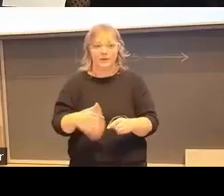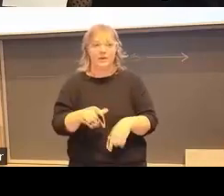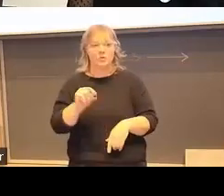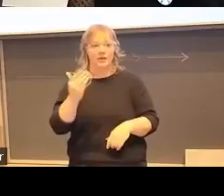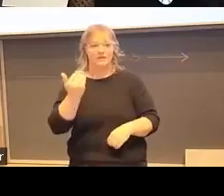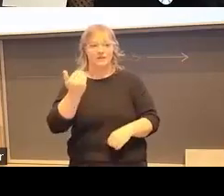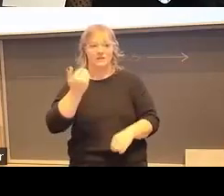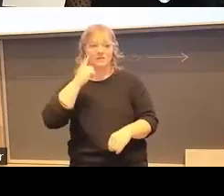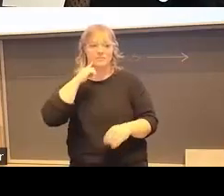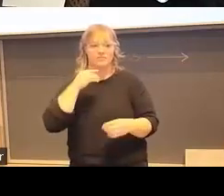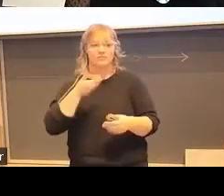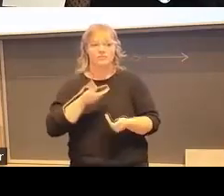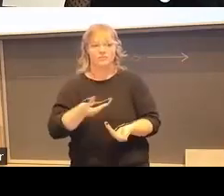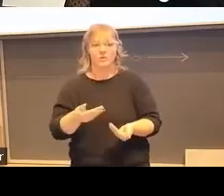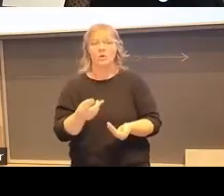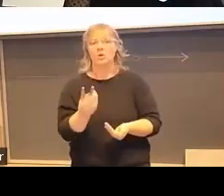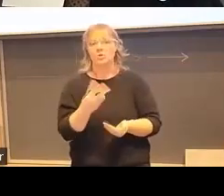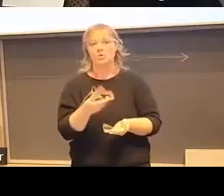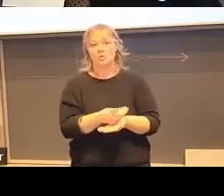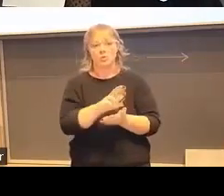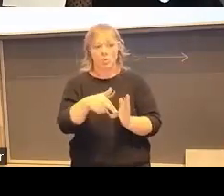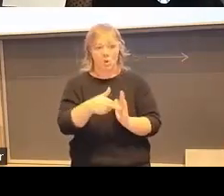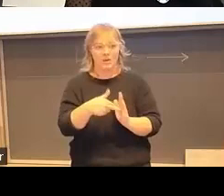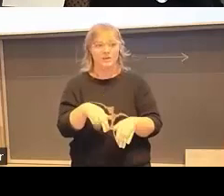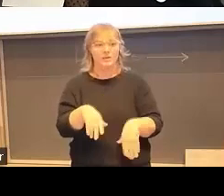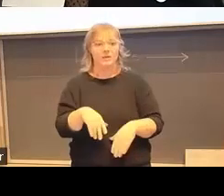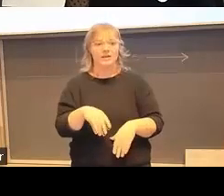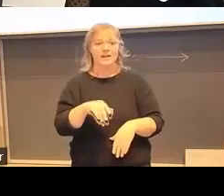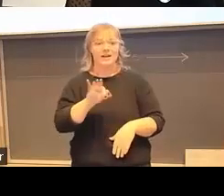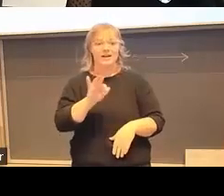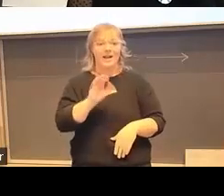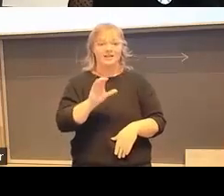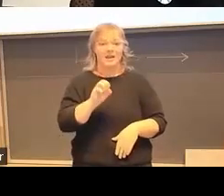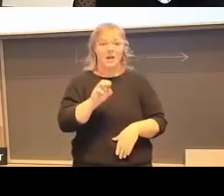two new roles to the department a faculty Ombudsman and a resident peer appointed Ombudsman